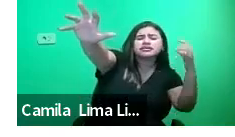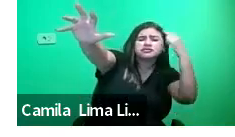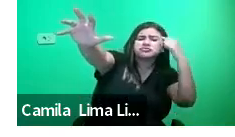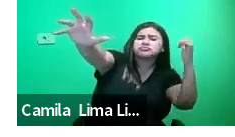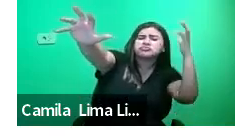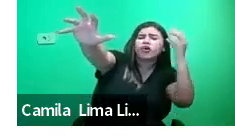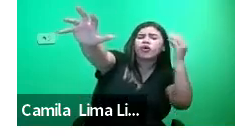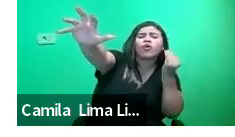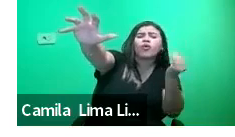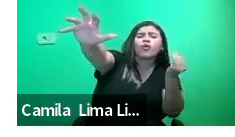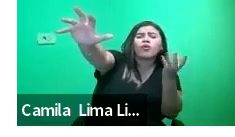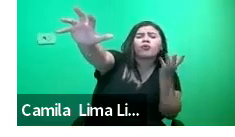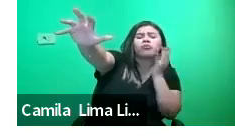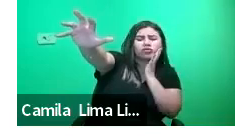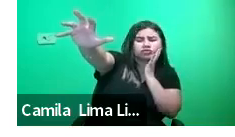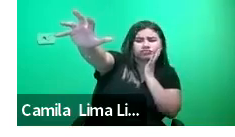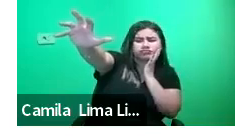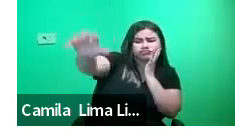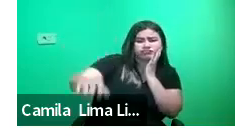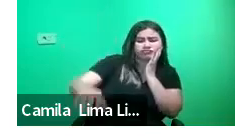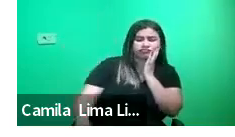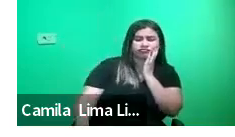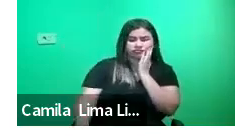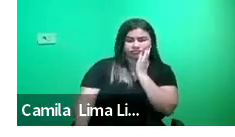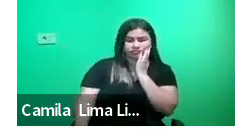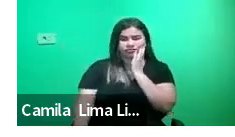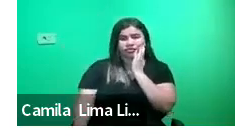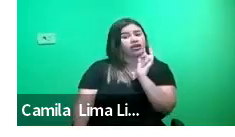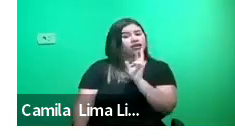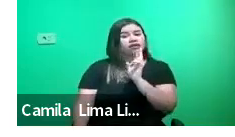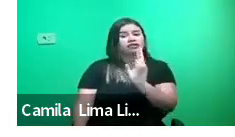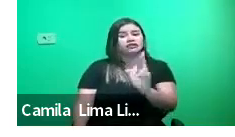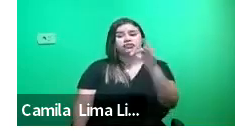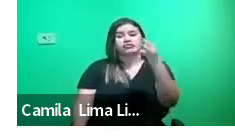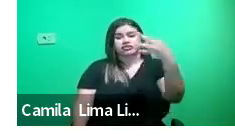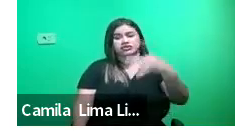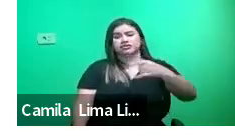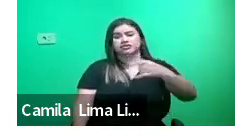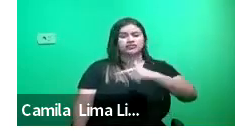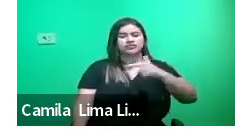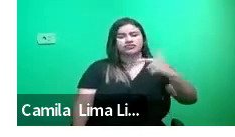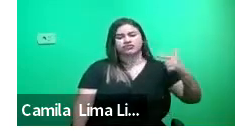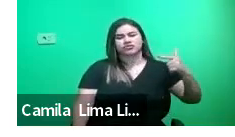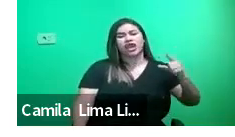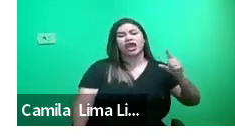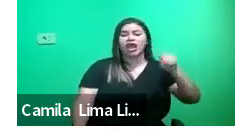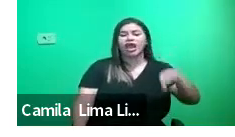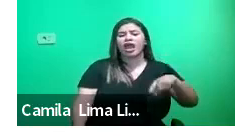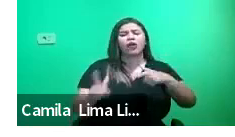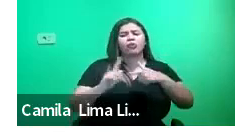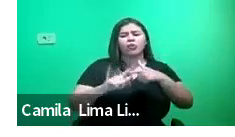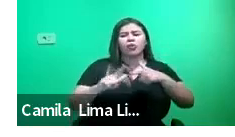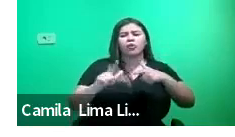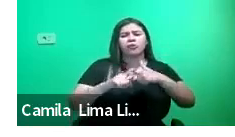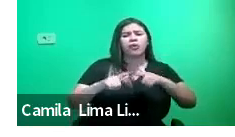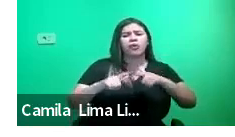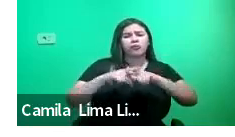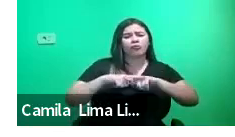whole objective situation? I whole objective situation? I mean that is s simply simply left unanswered but but that's the big one one. In other words, power. Ch. How is the child making